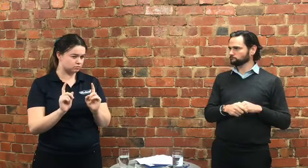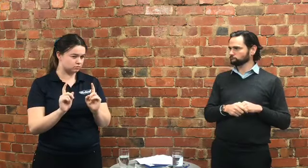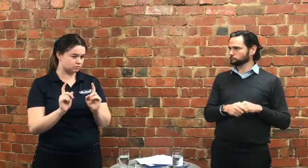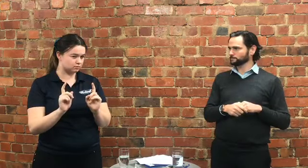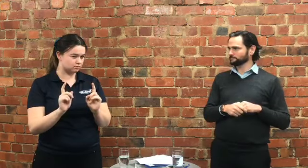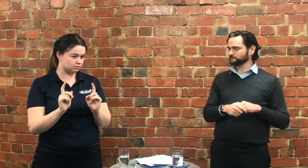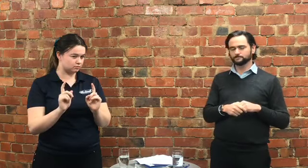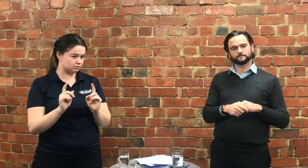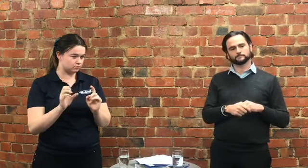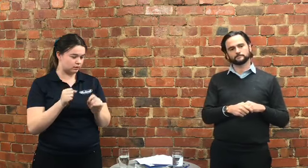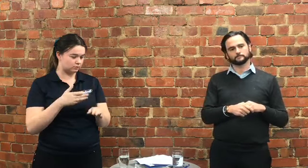What exactly does that mean?